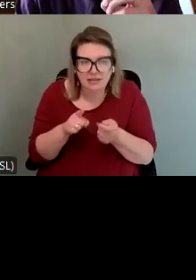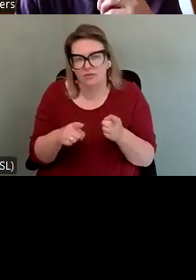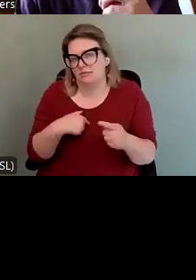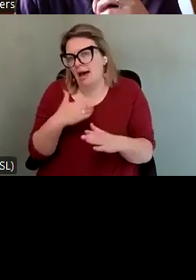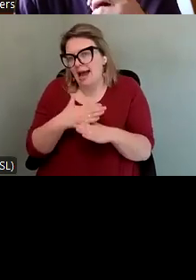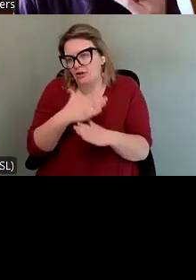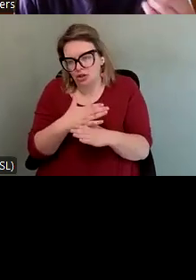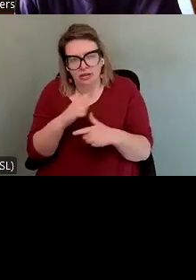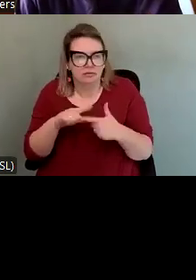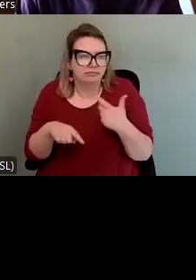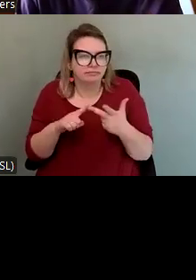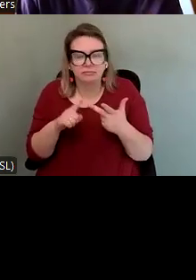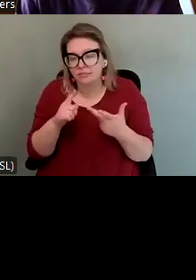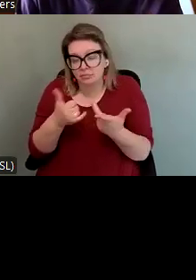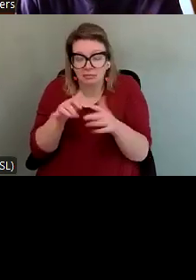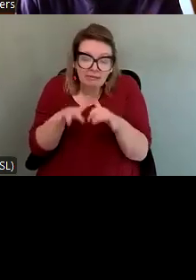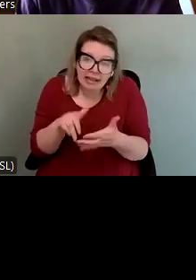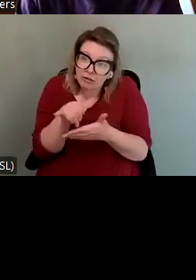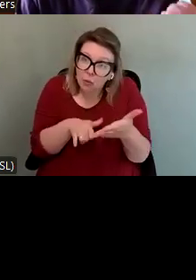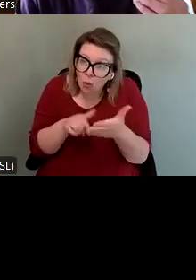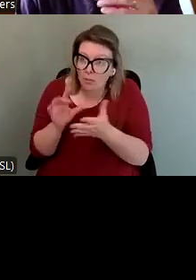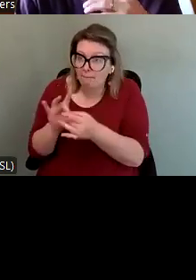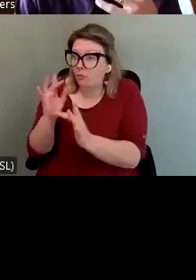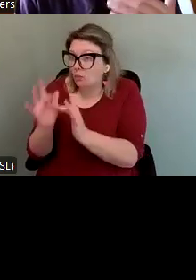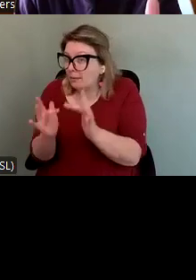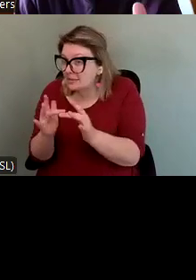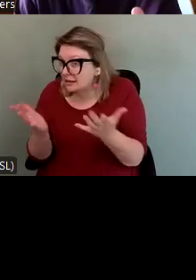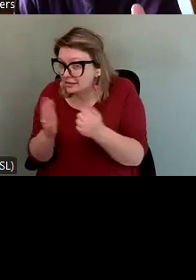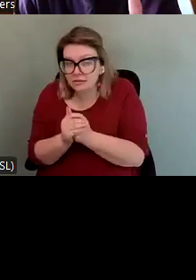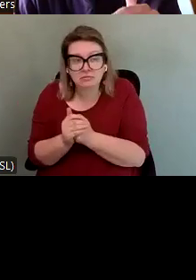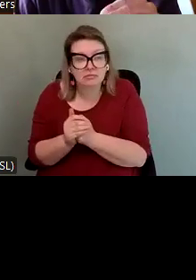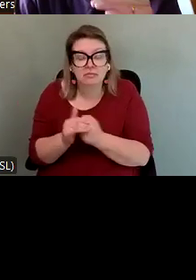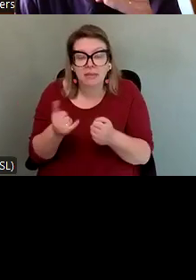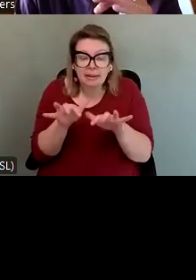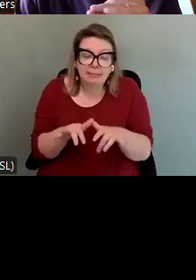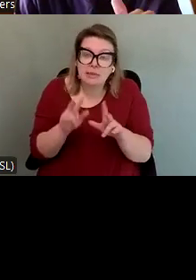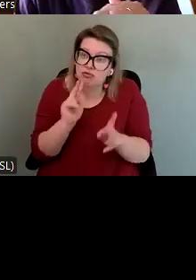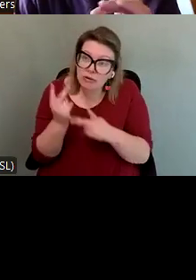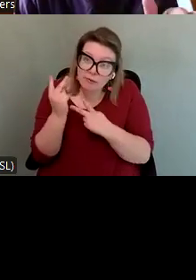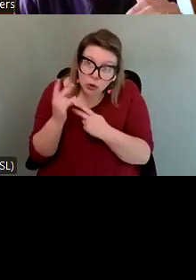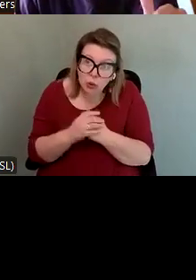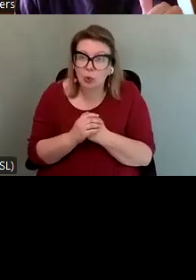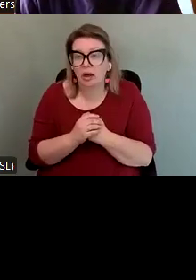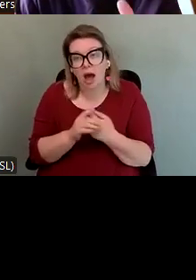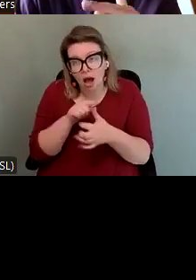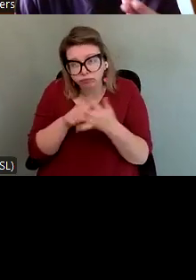It could be the forms that you fill out on a certain website. You could be leaving reviews. There are loads and more of those types of things